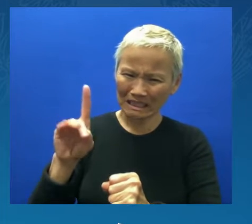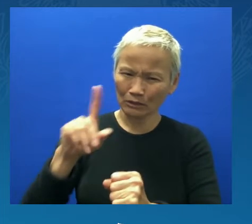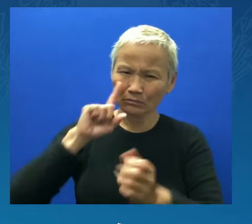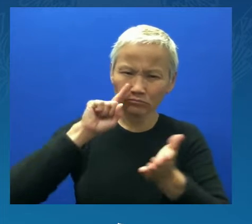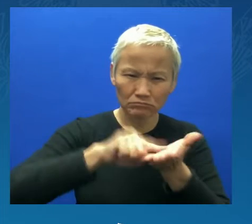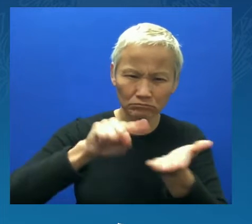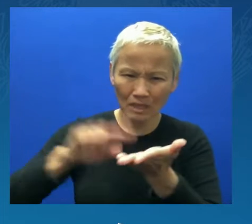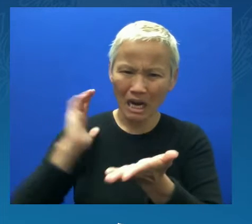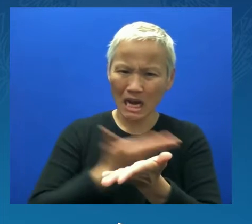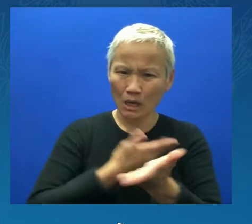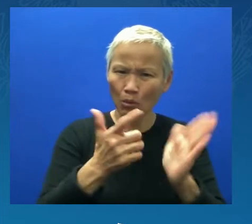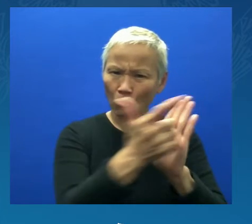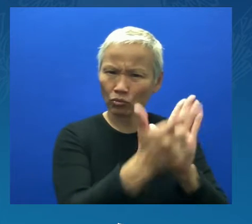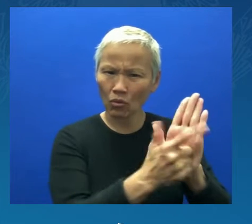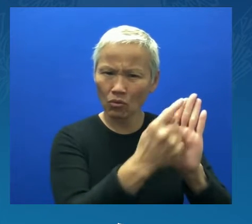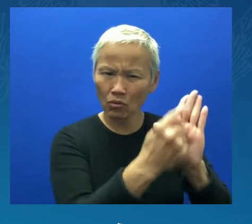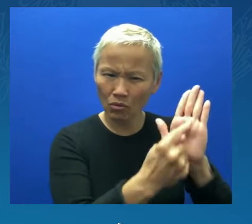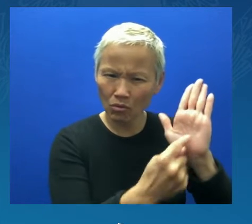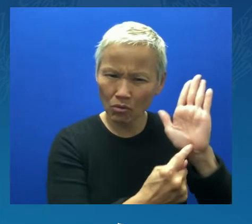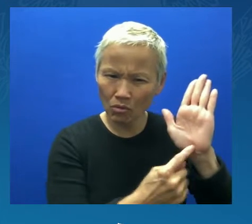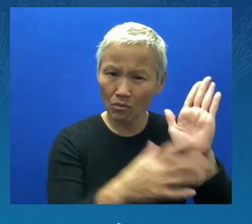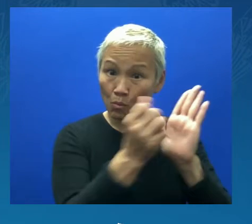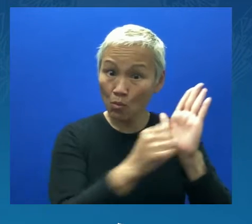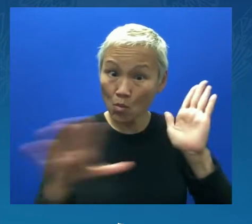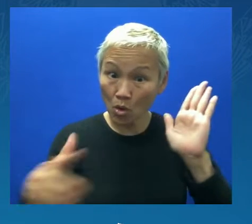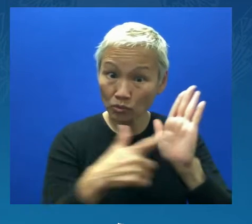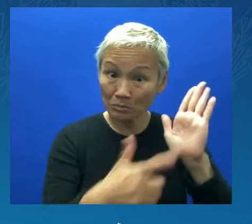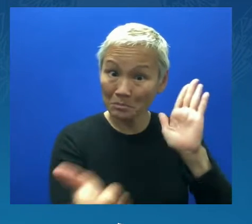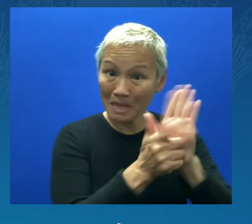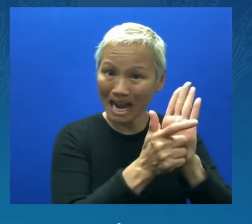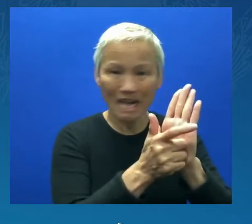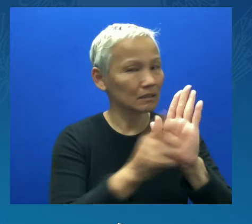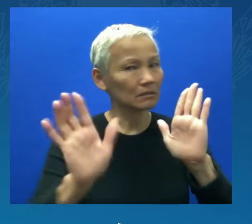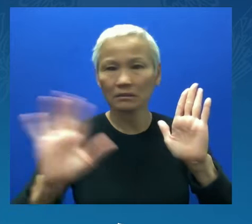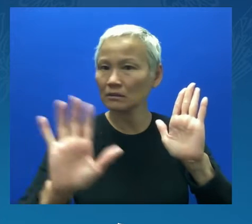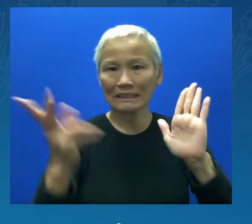And I got to sign that repeal. And for that, we are all forever grateful.